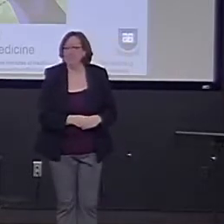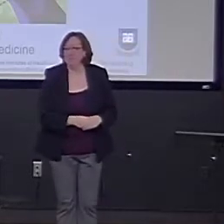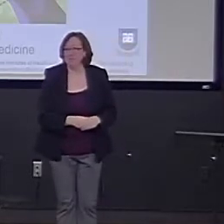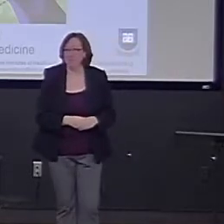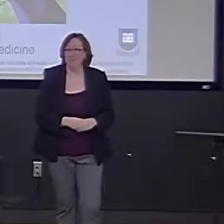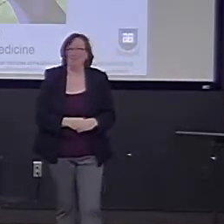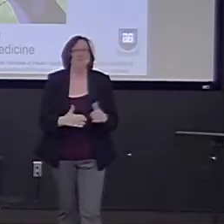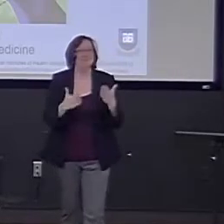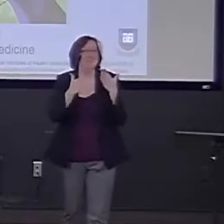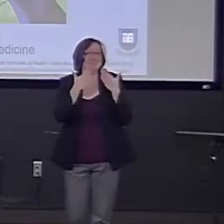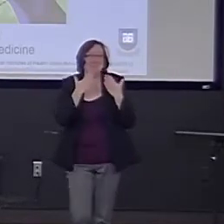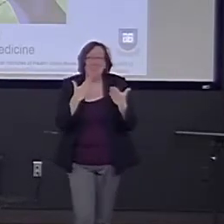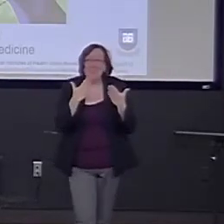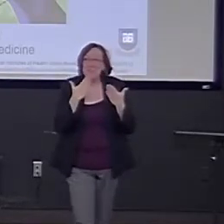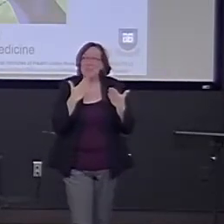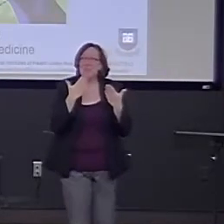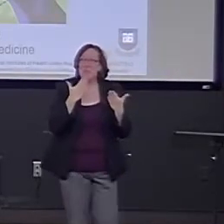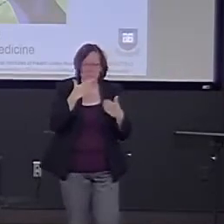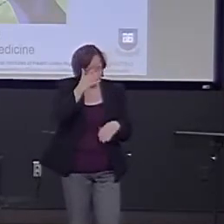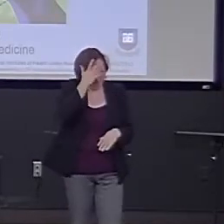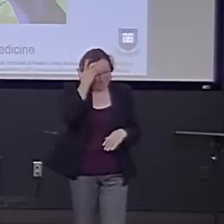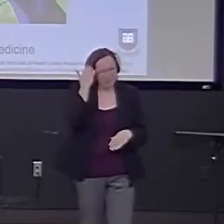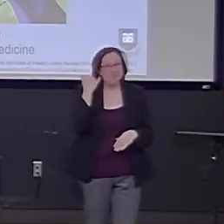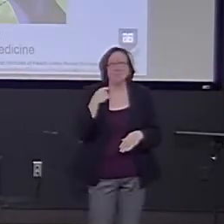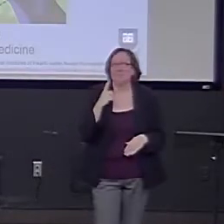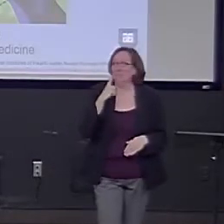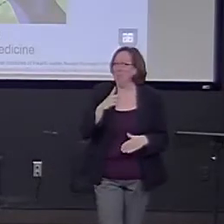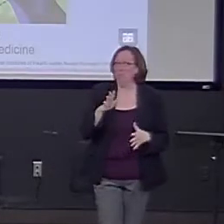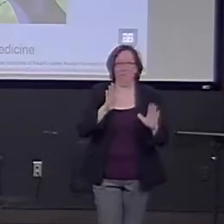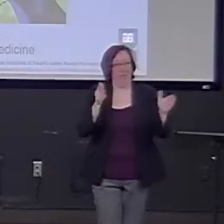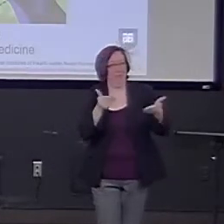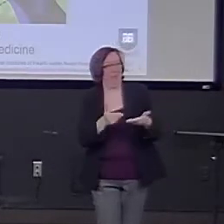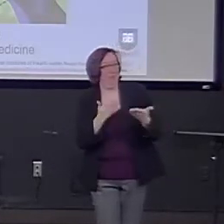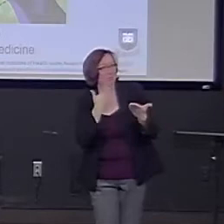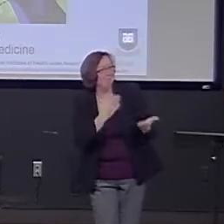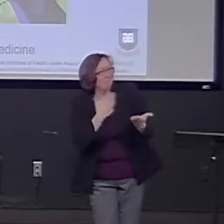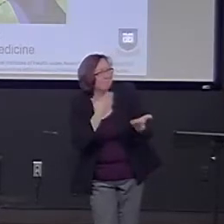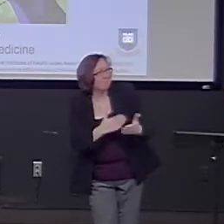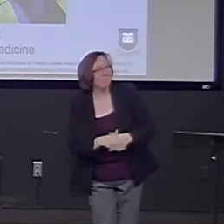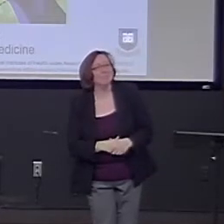Thank you, Ilaria, for that introduction, and thank all of you